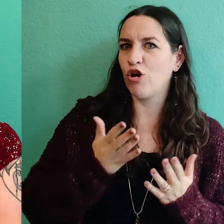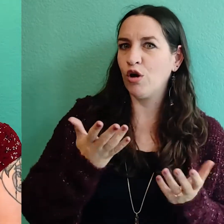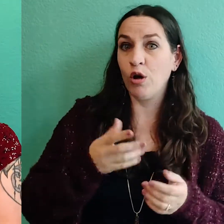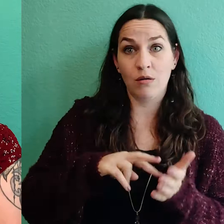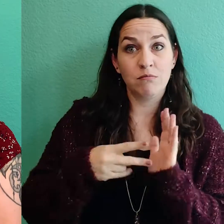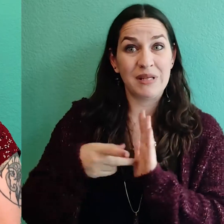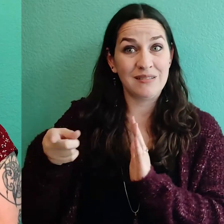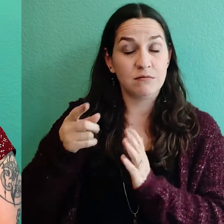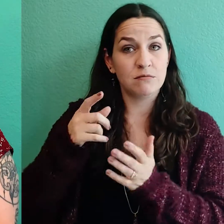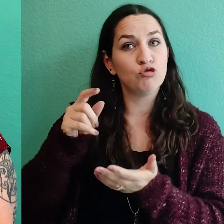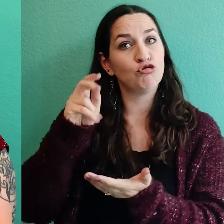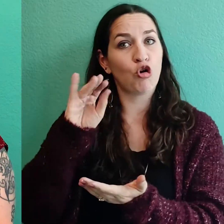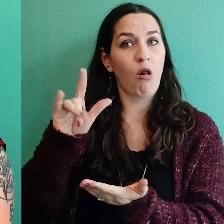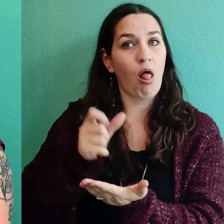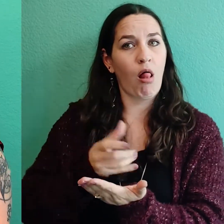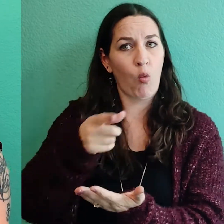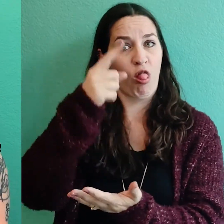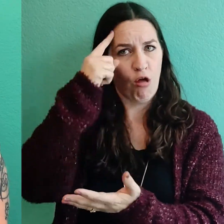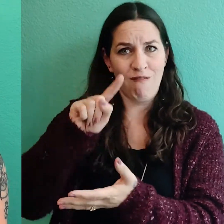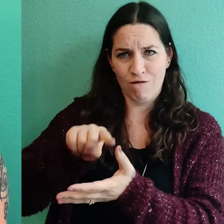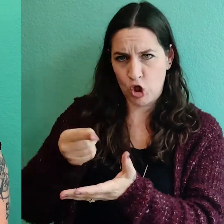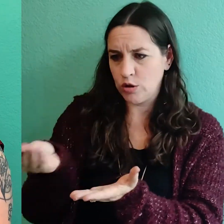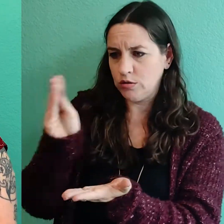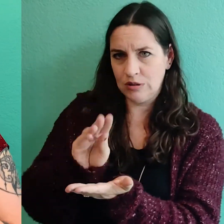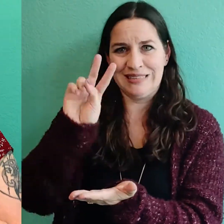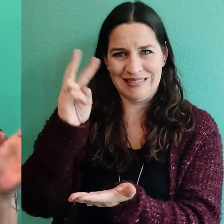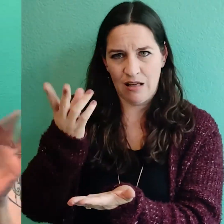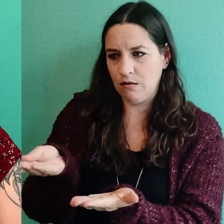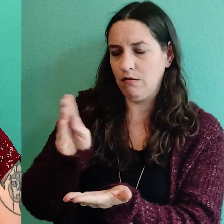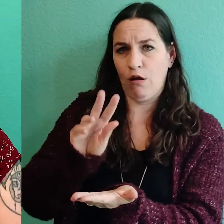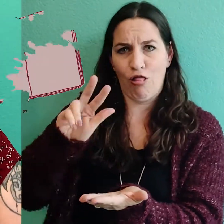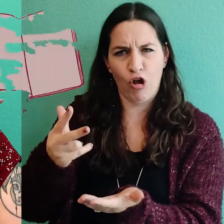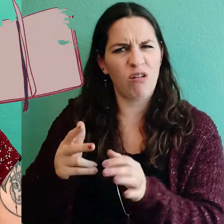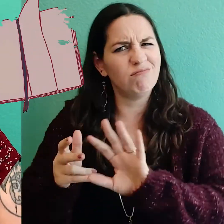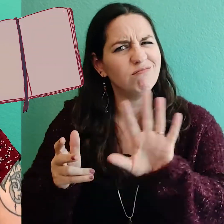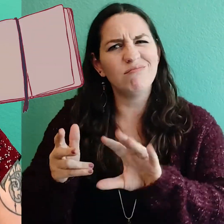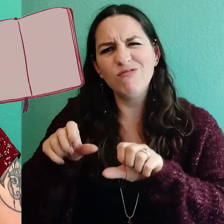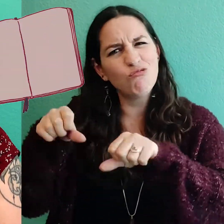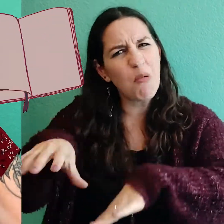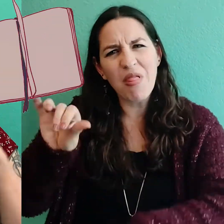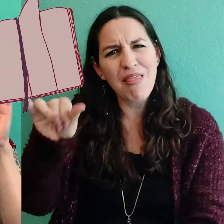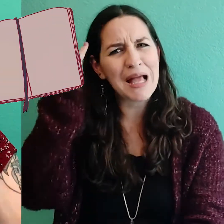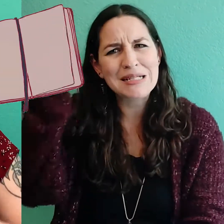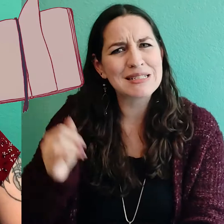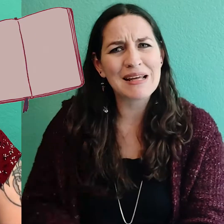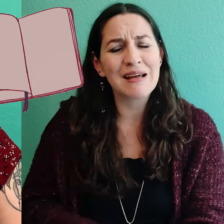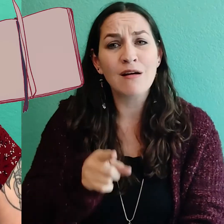being one page, to the next page, to the next page, to the next page. You don't have to start on the first page. Let go of that idea.